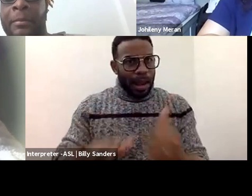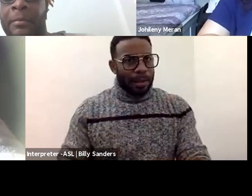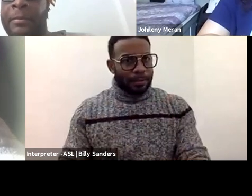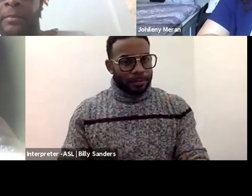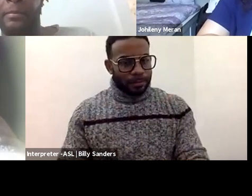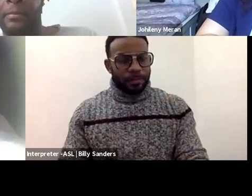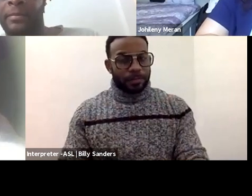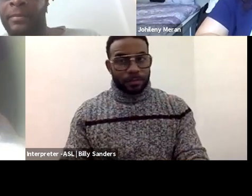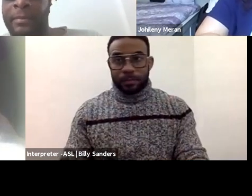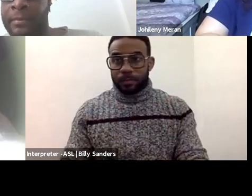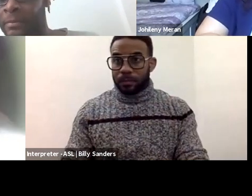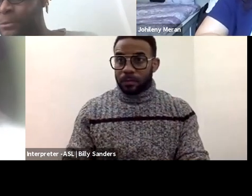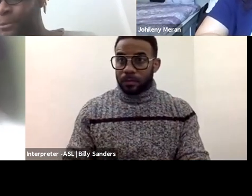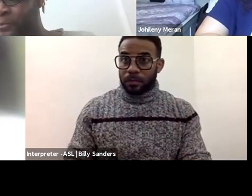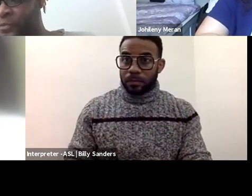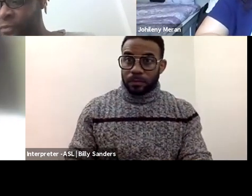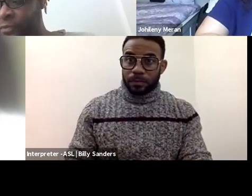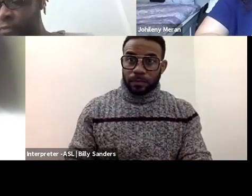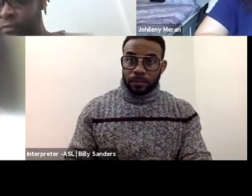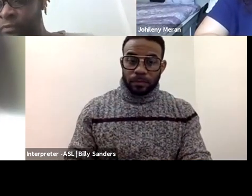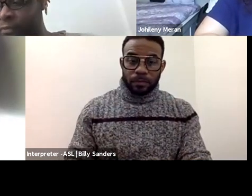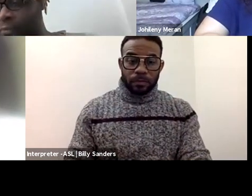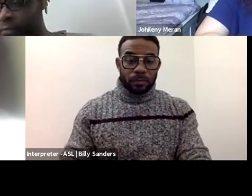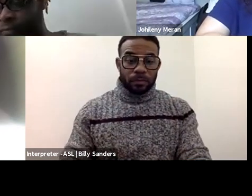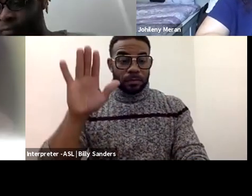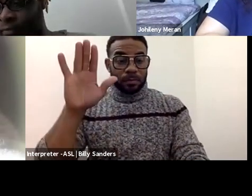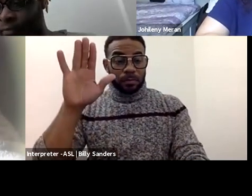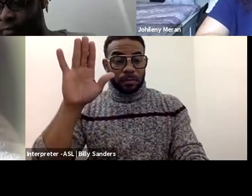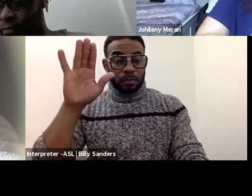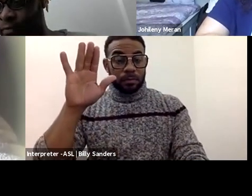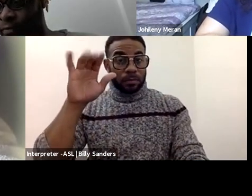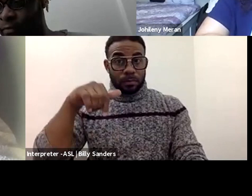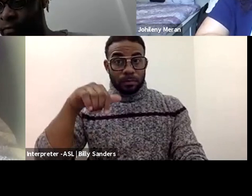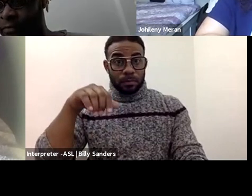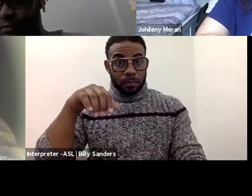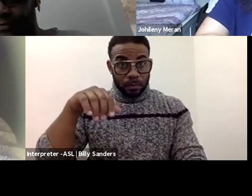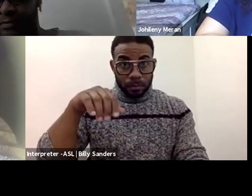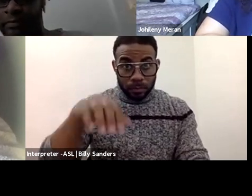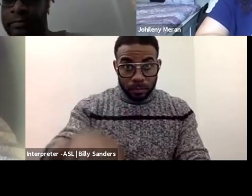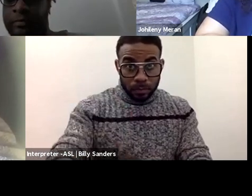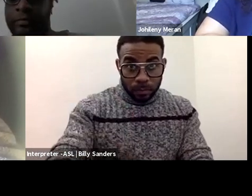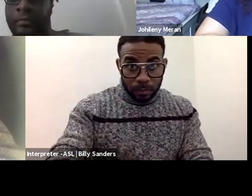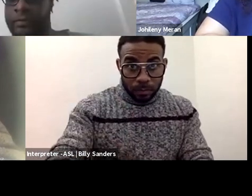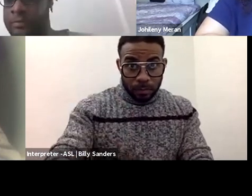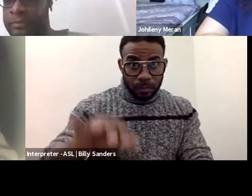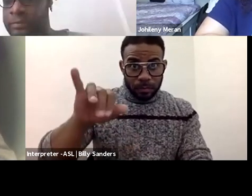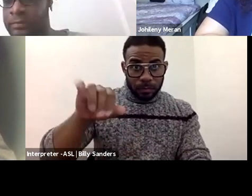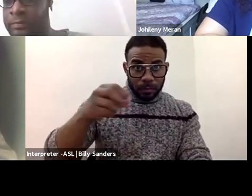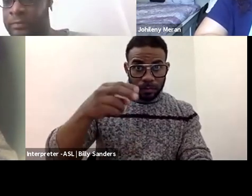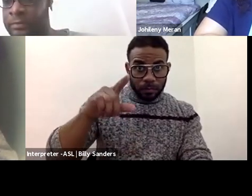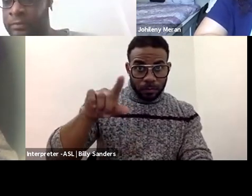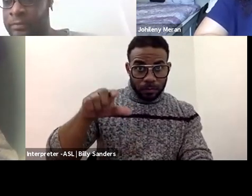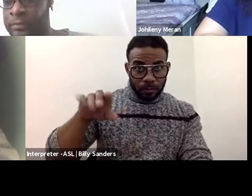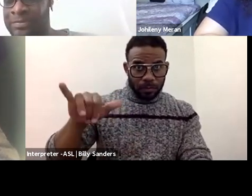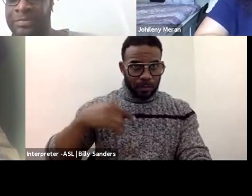This is Johileny. I would say that I just have to agree with D'Arcee.